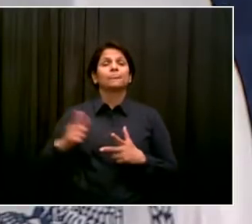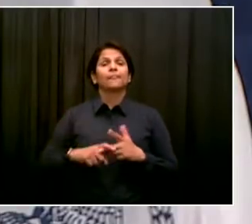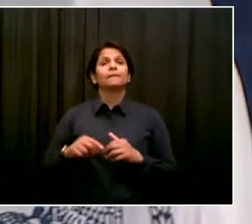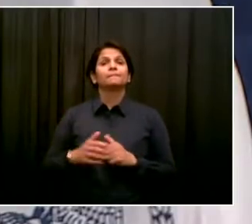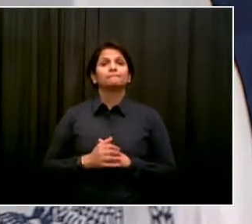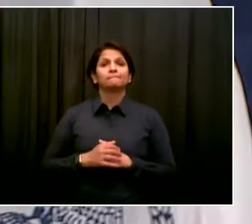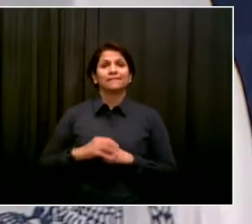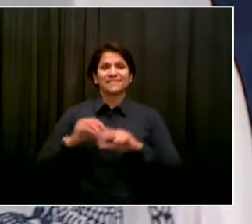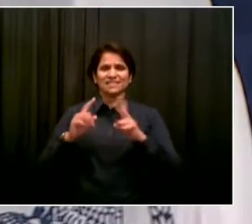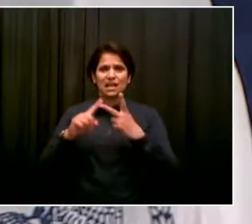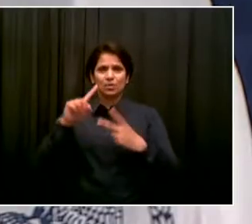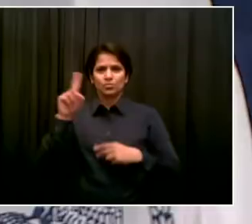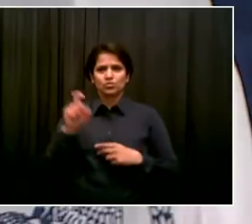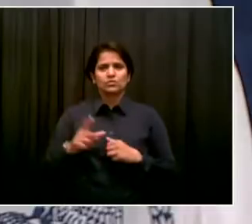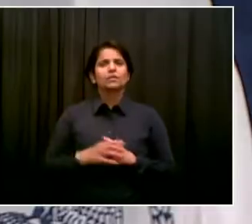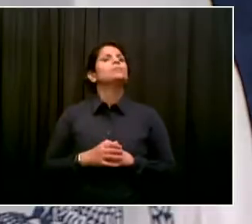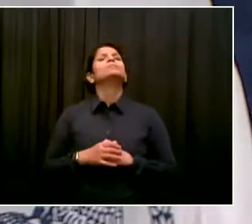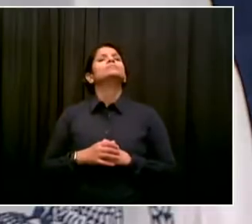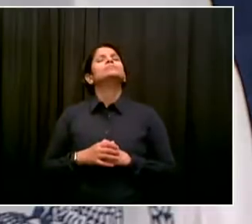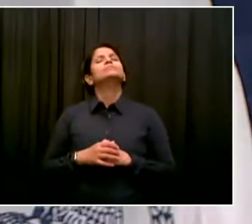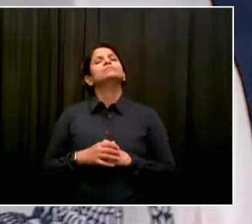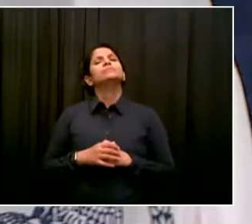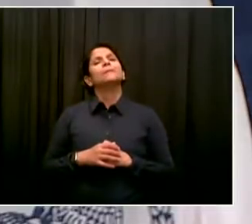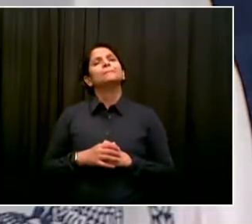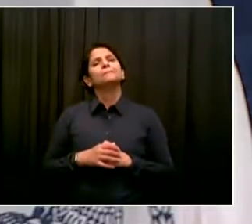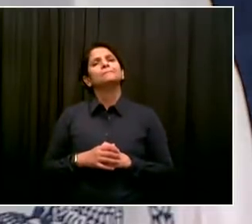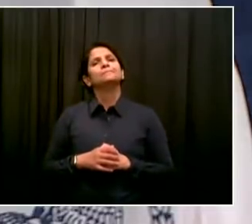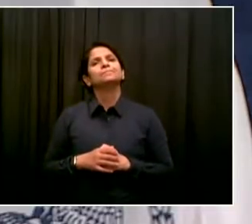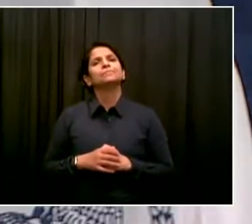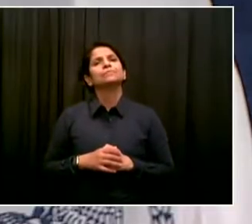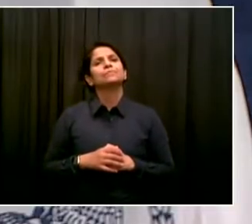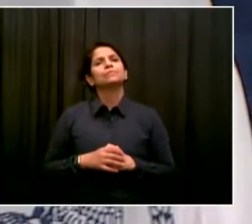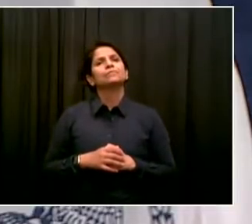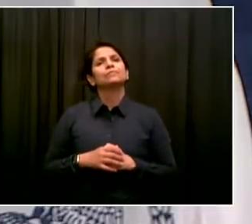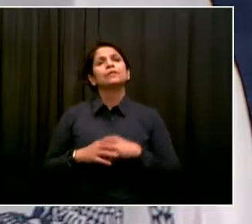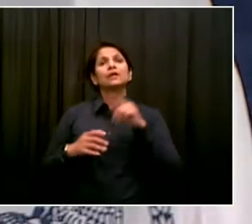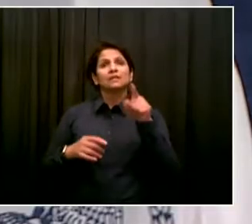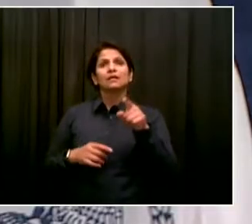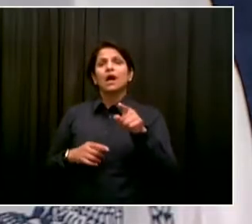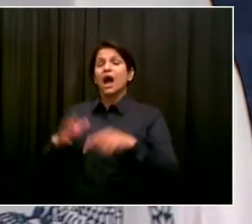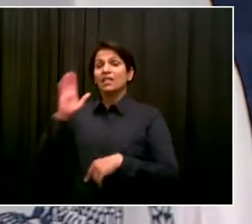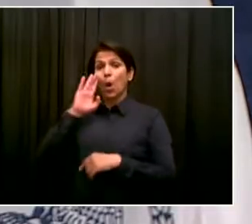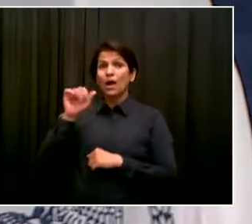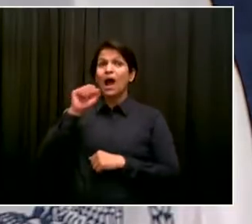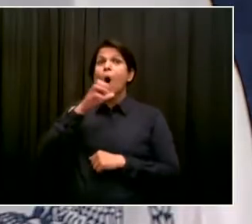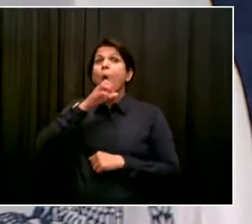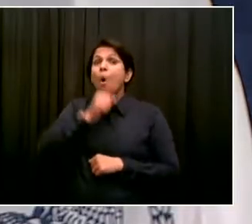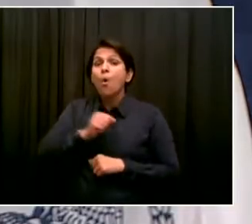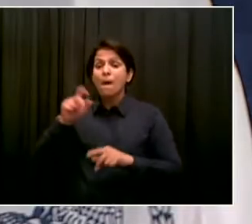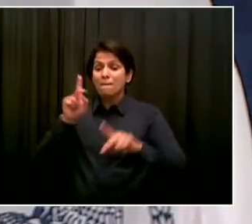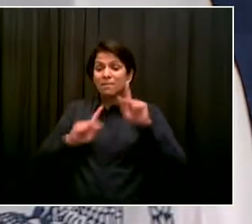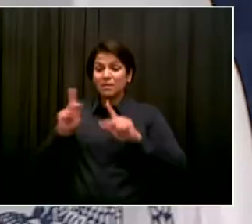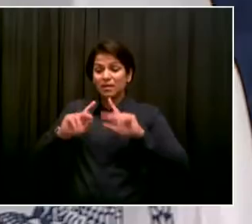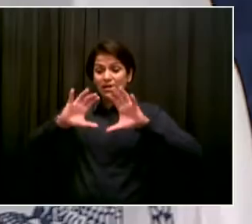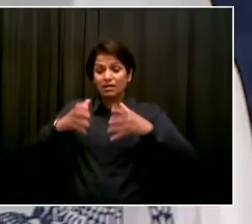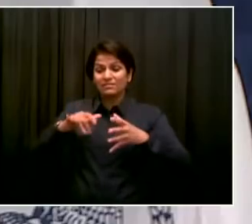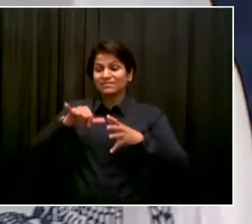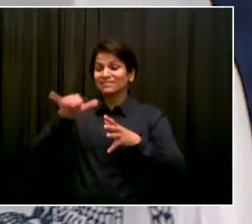FIRST I'M HEARING OF IT AND I WILL DEFINITELY LOOK INTO IT PERSONALLY. THANYOK U ORF RAISING IT. GO AHEAD. Reporter: MY